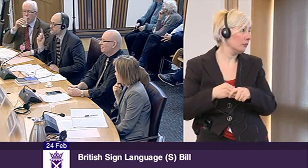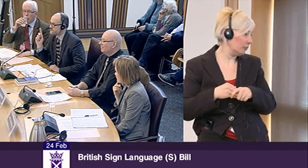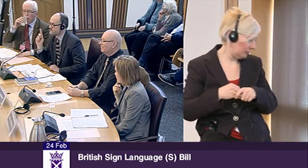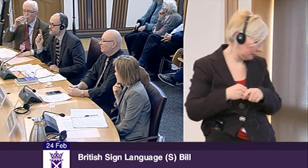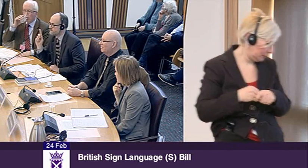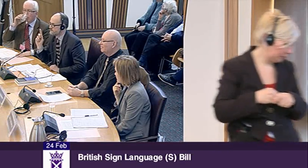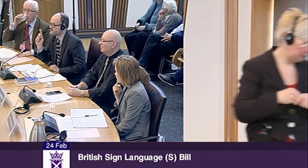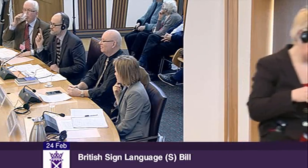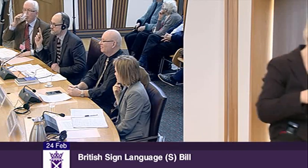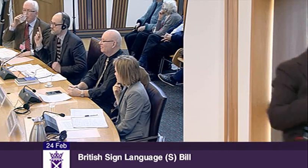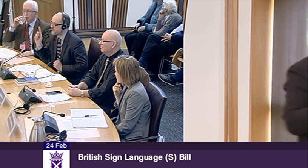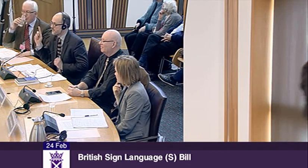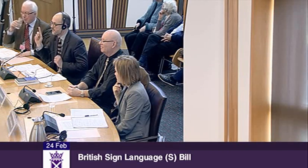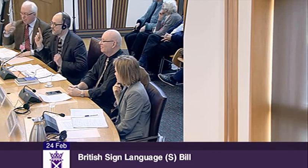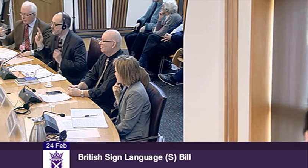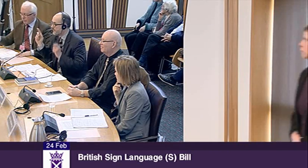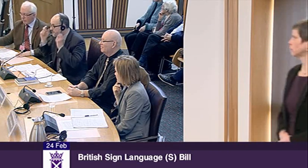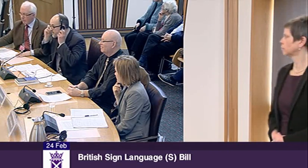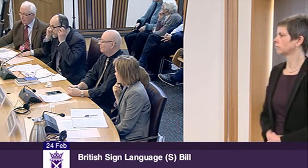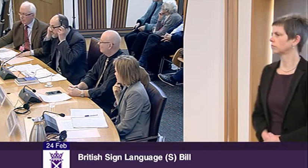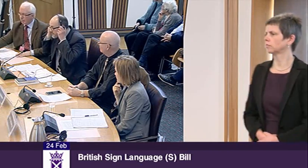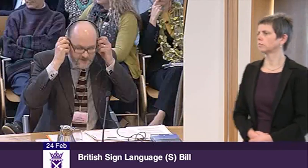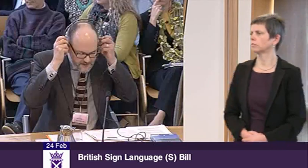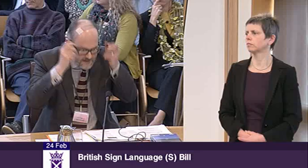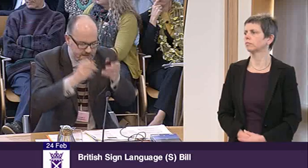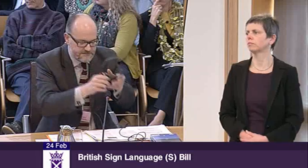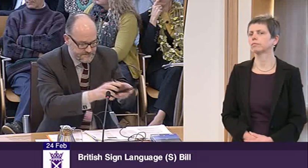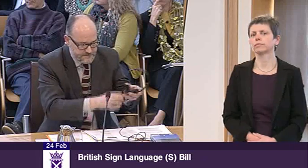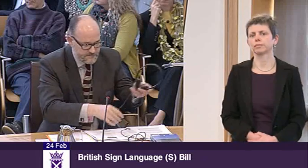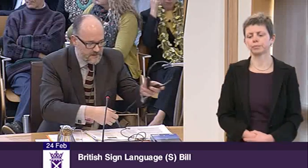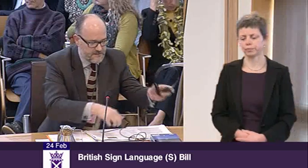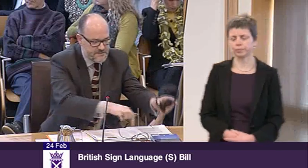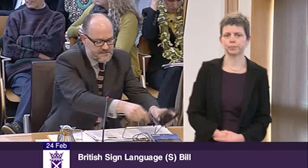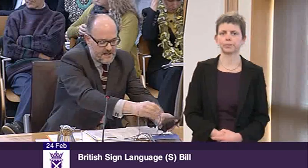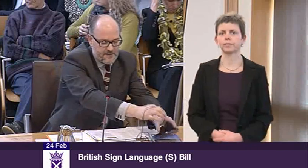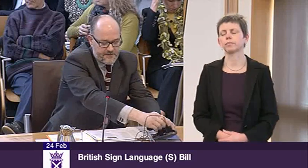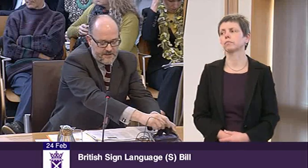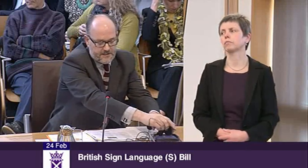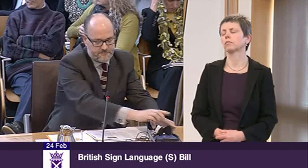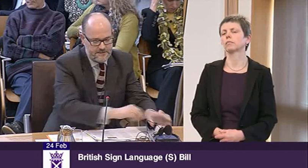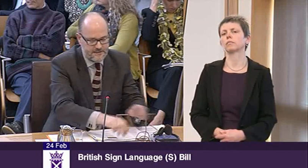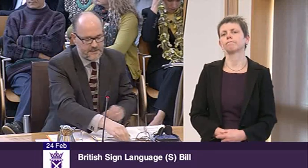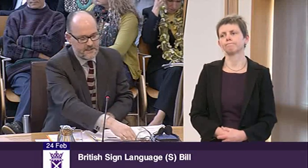Professor Turner: We have heard a lot in the evidence about concerns about the cost of